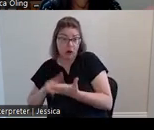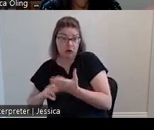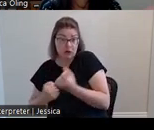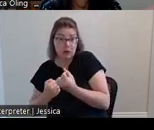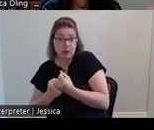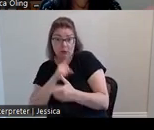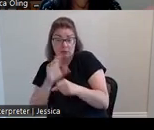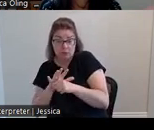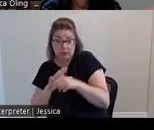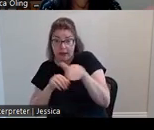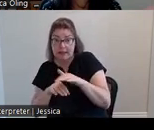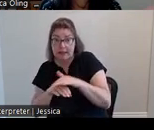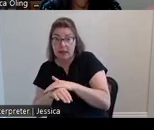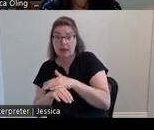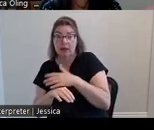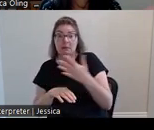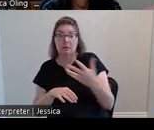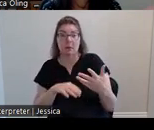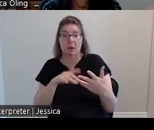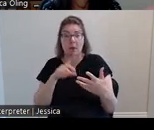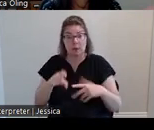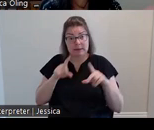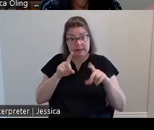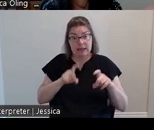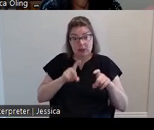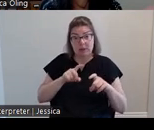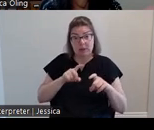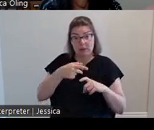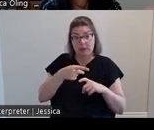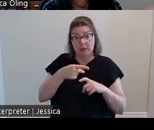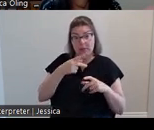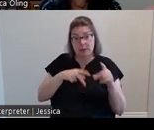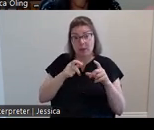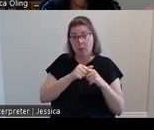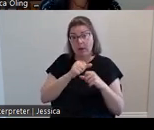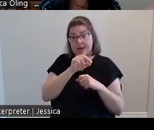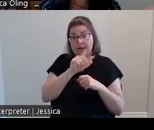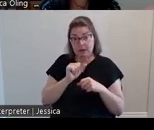Should those testers be people with disabilities who use assistive technology?”